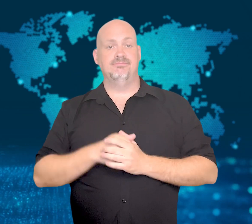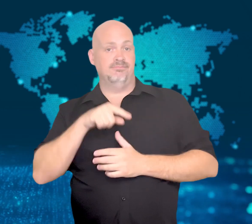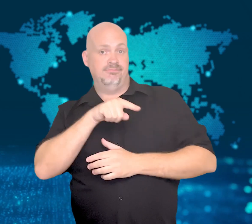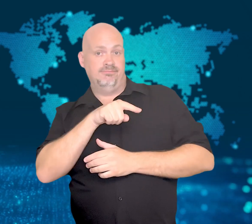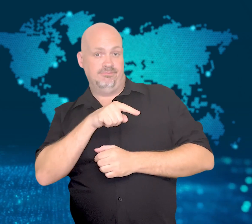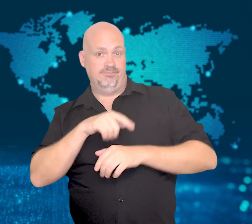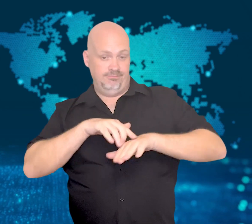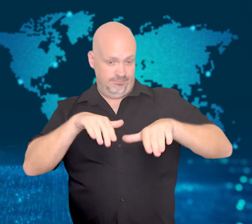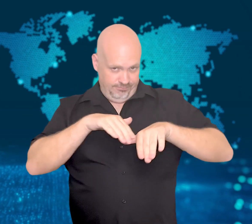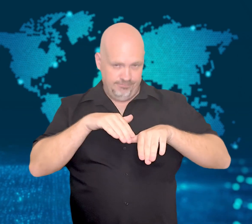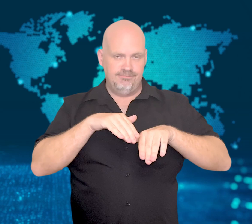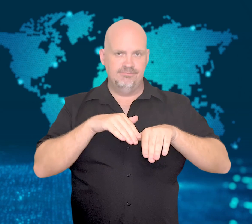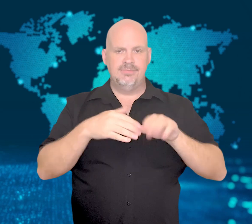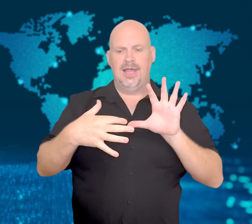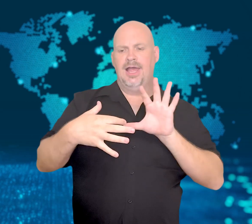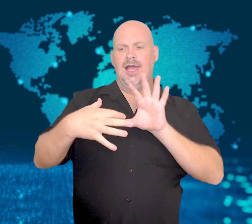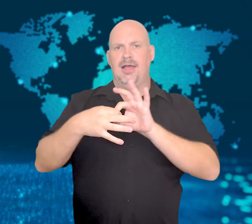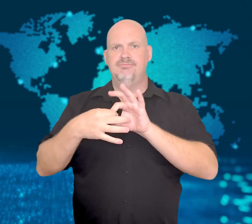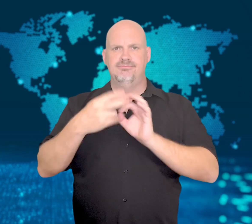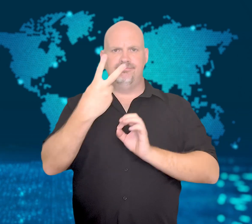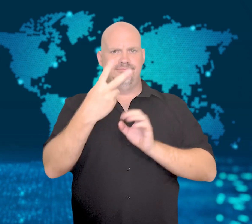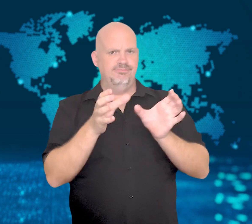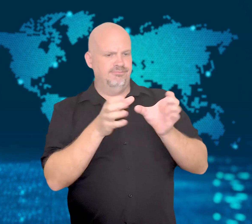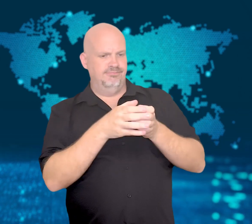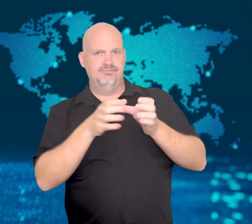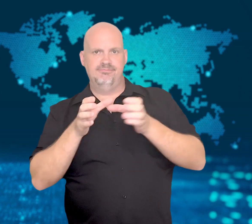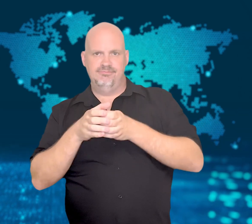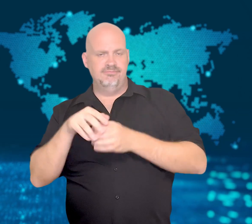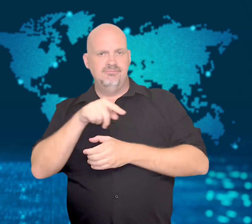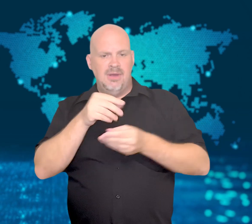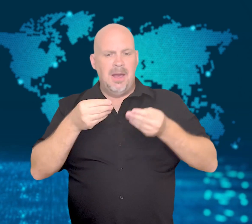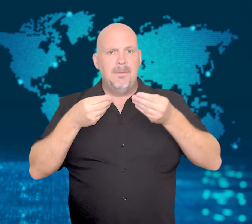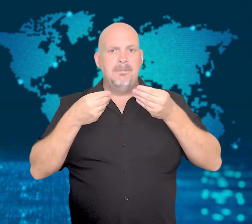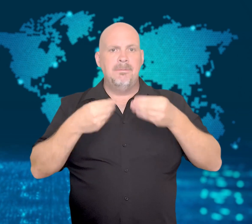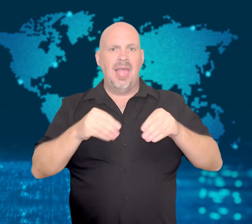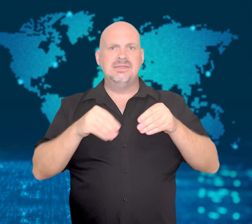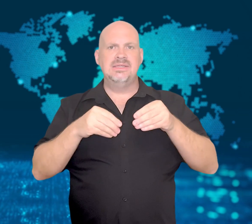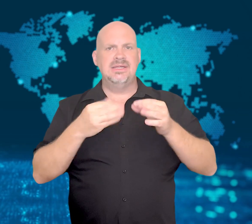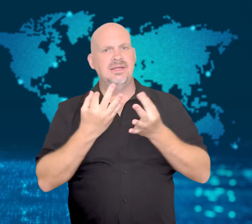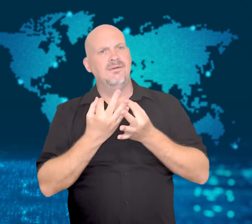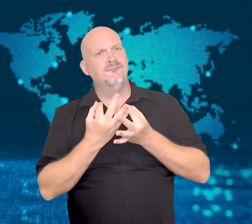His swim combined his love for long-distance swimming